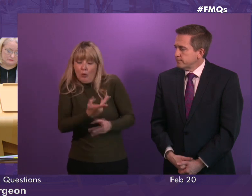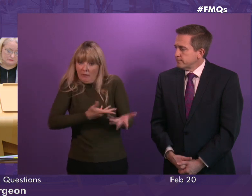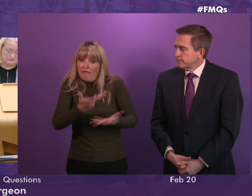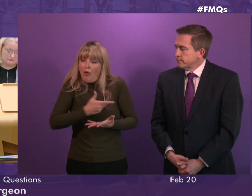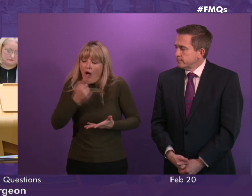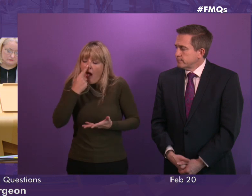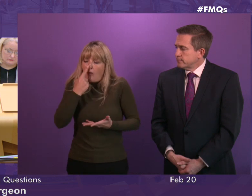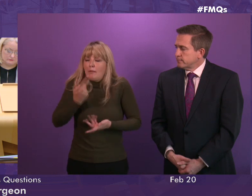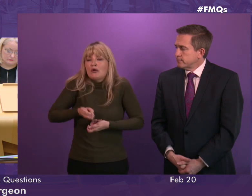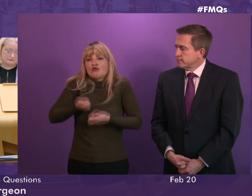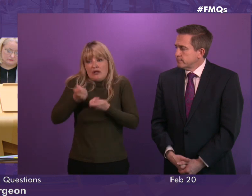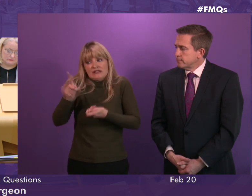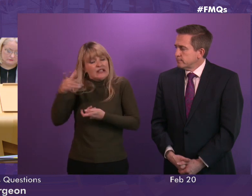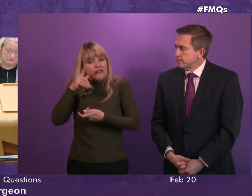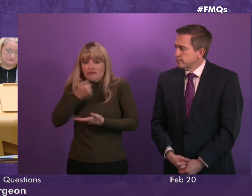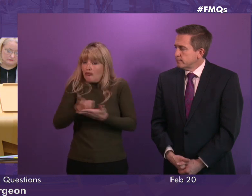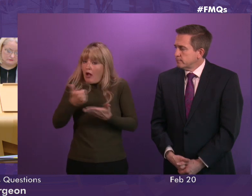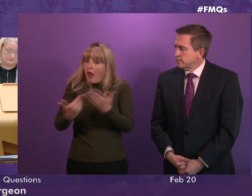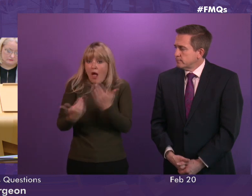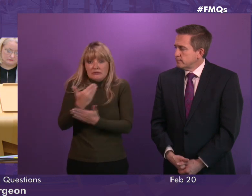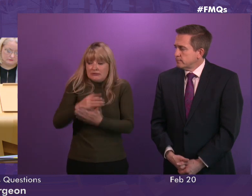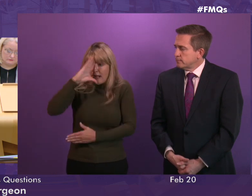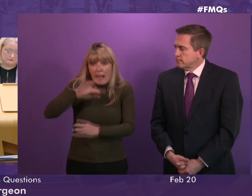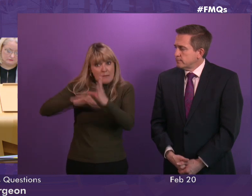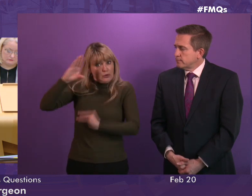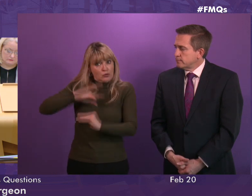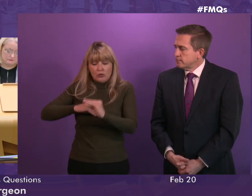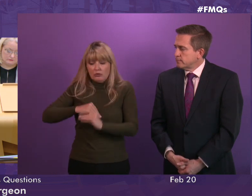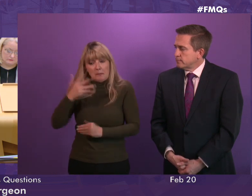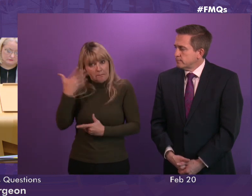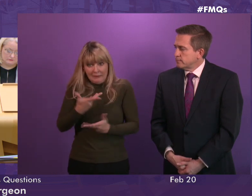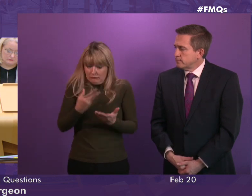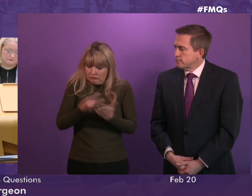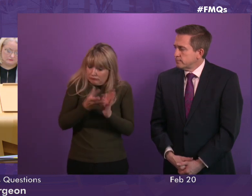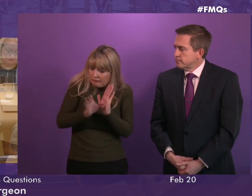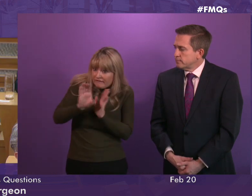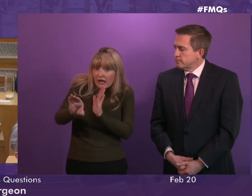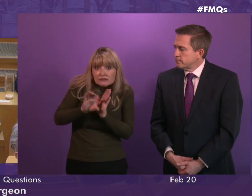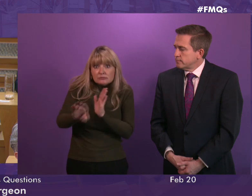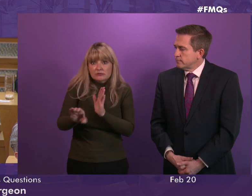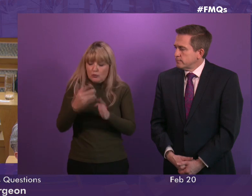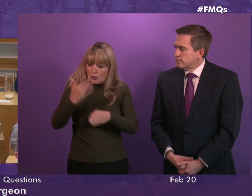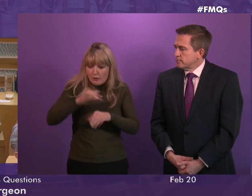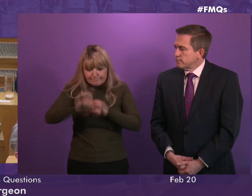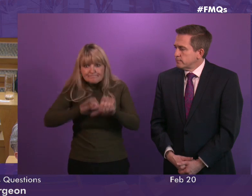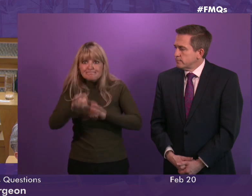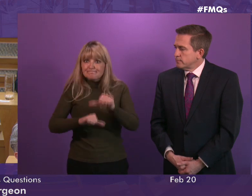the matters that he updates me on. Investments have been made and work is on-going to deal with that issue.